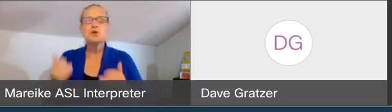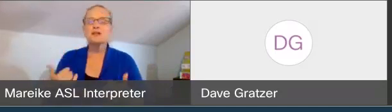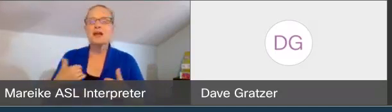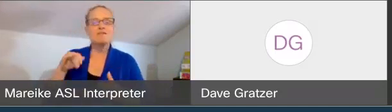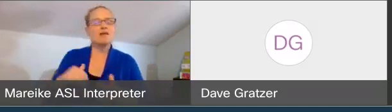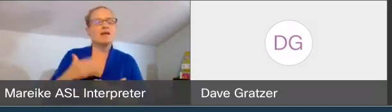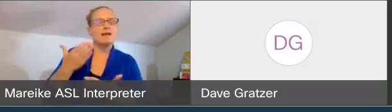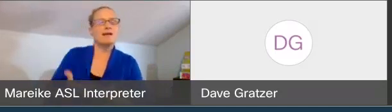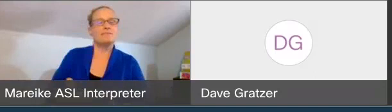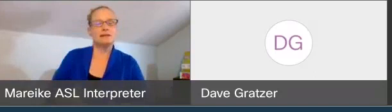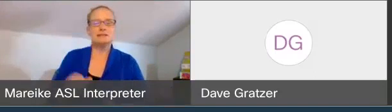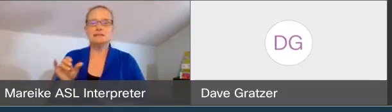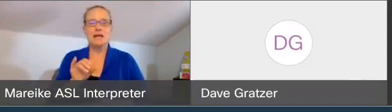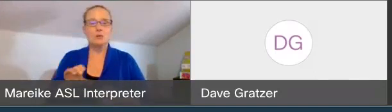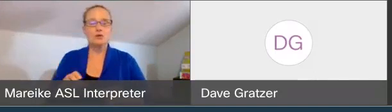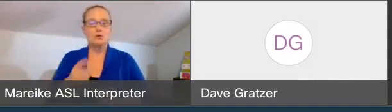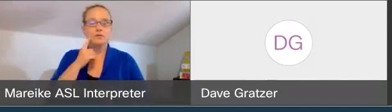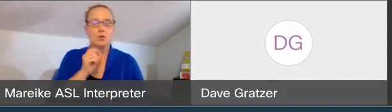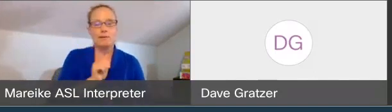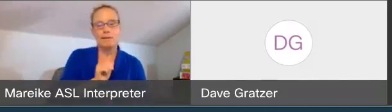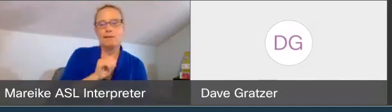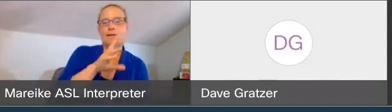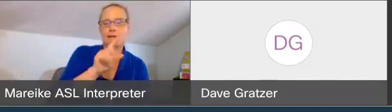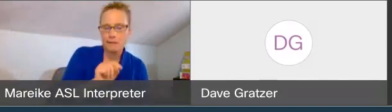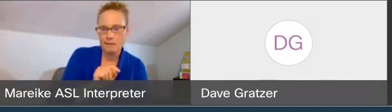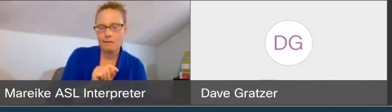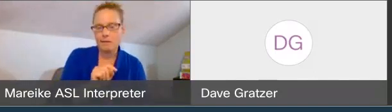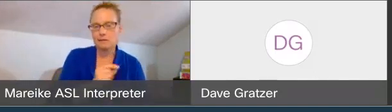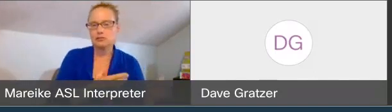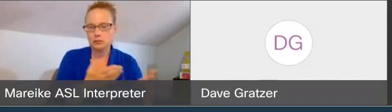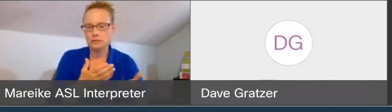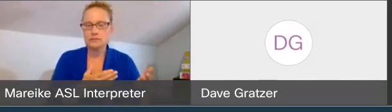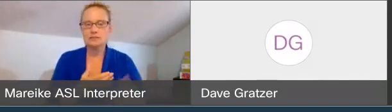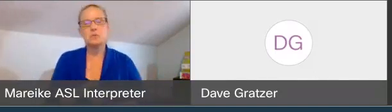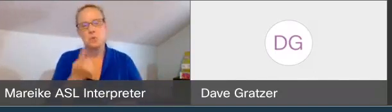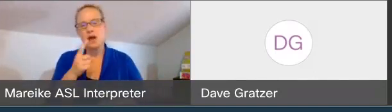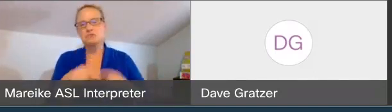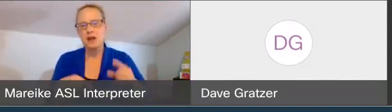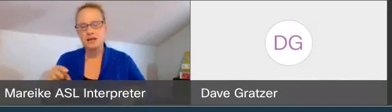like we do for Assertive Community Treatment. There's one randomized controlled trial out of